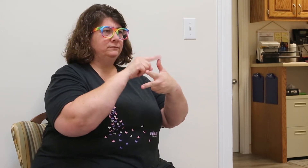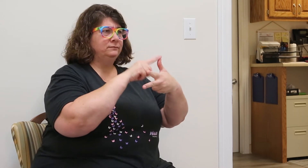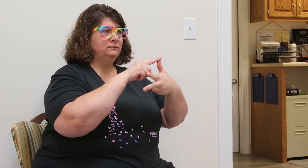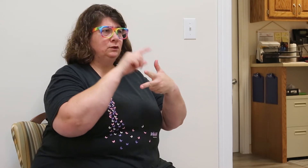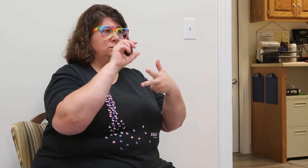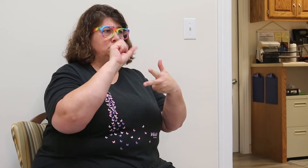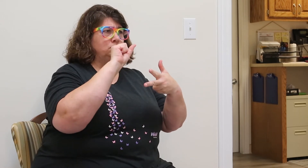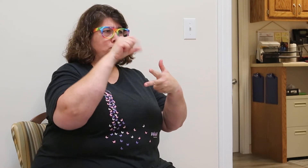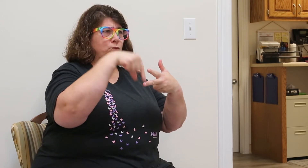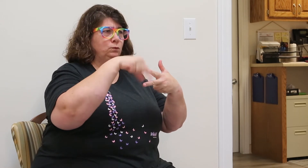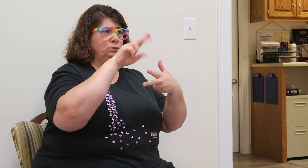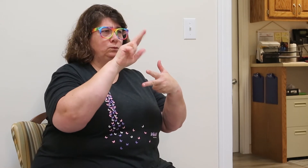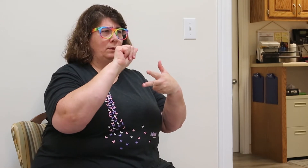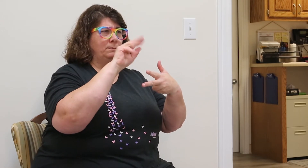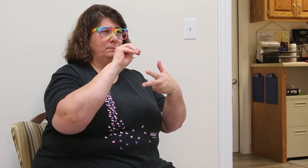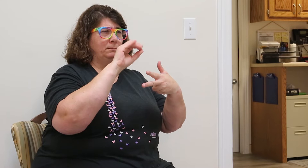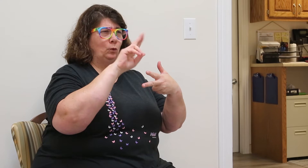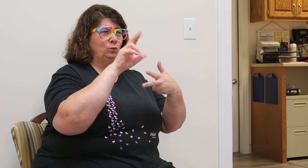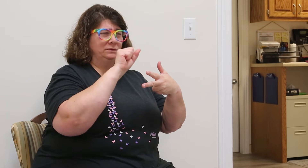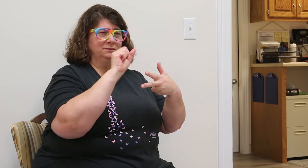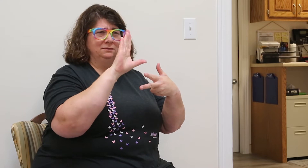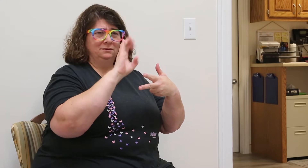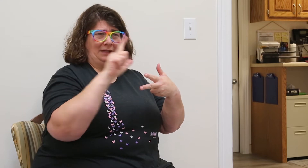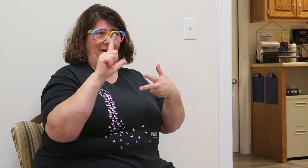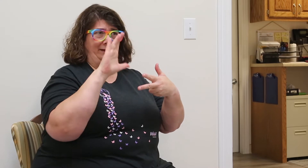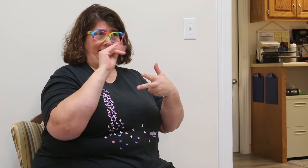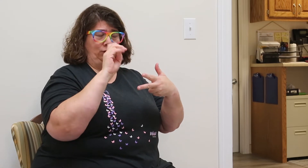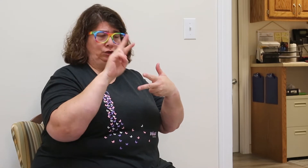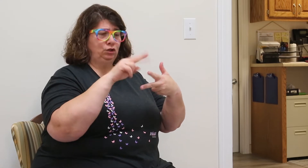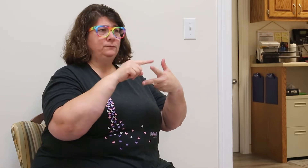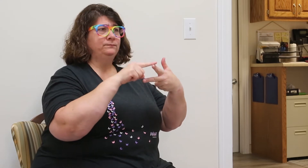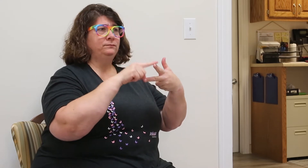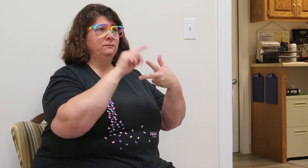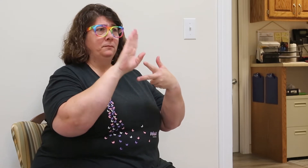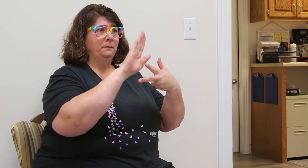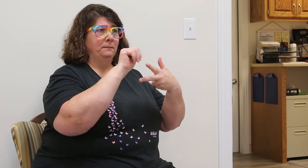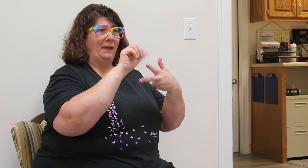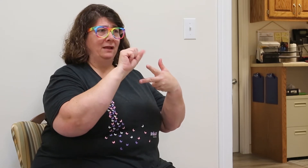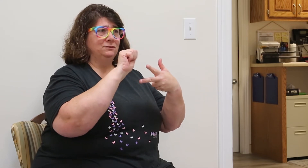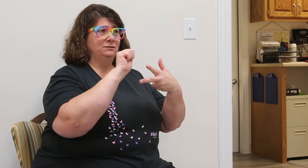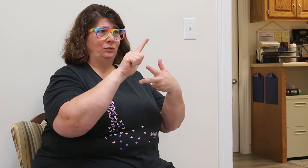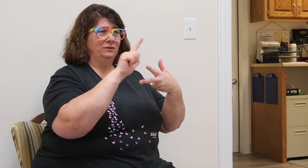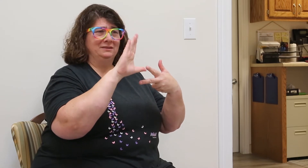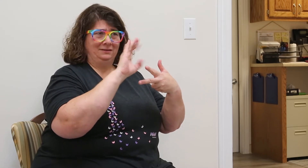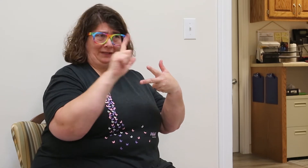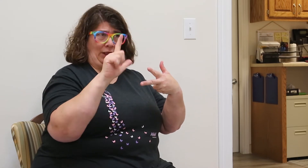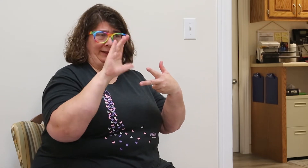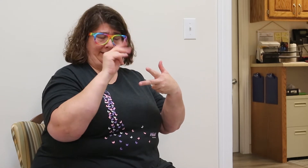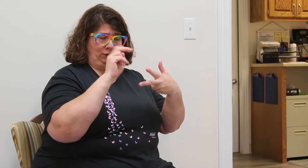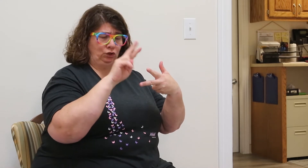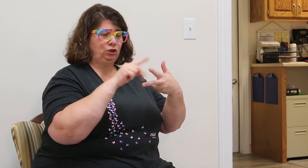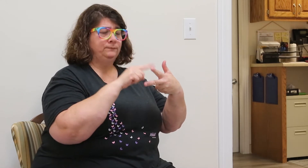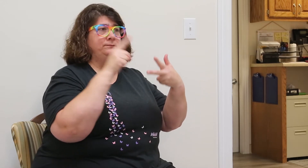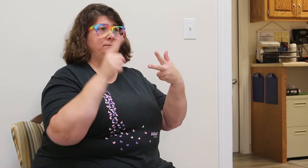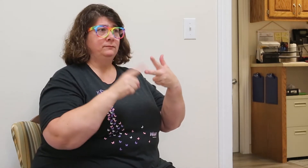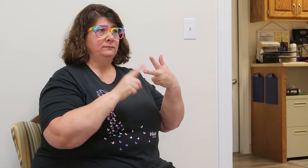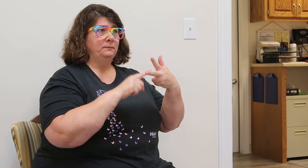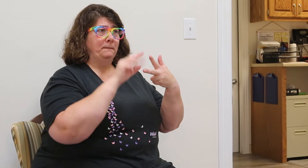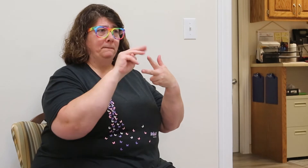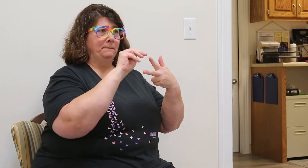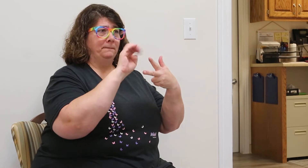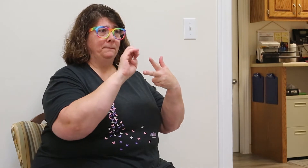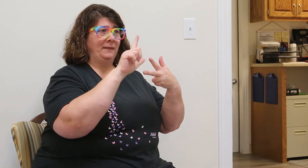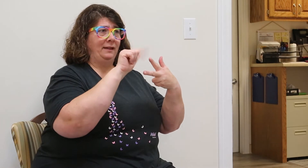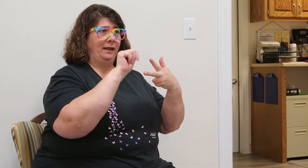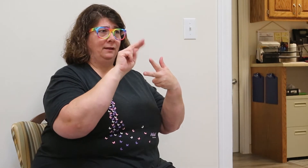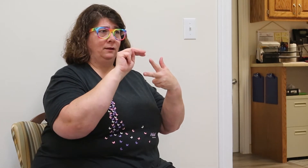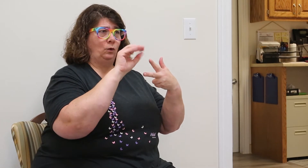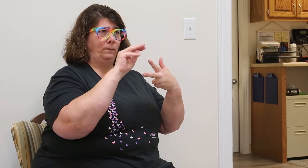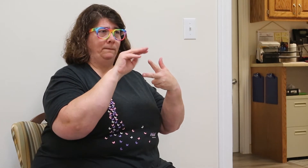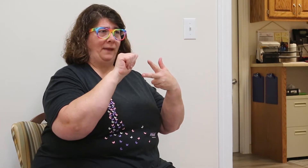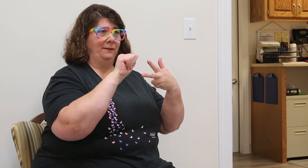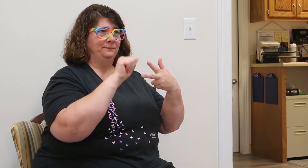Squamous Cell Cancer, Basal Cell Cancer, and Melanoma.